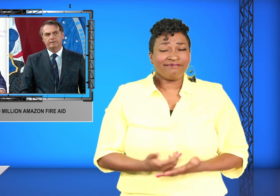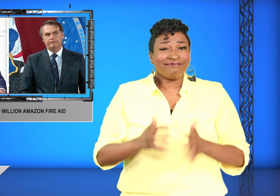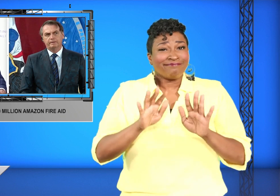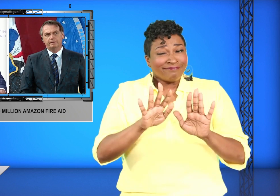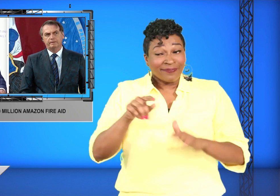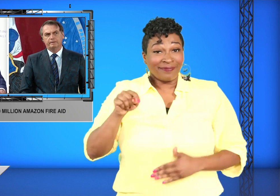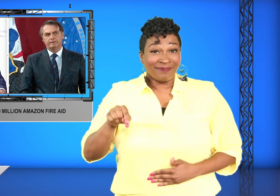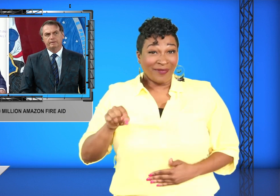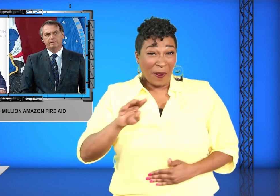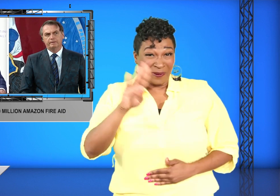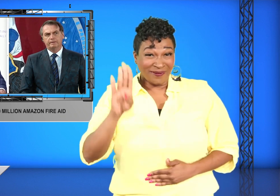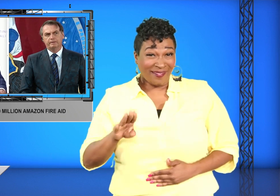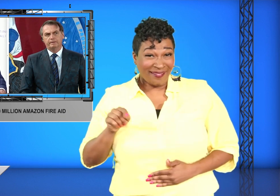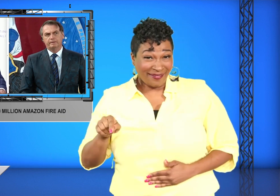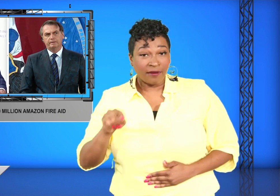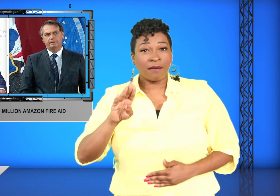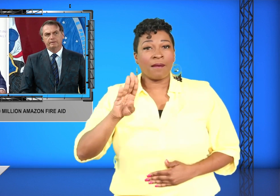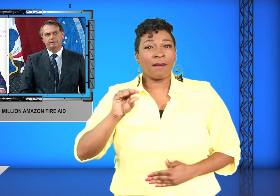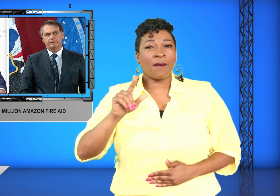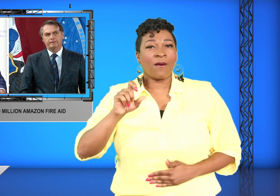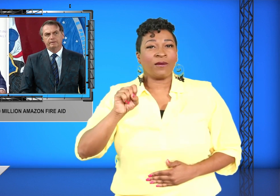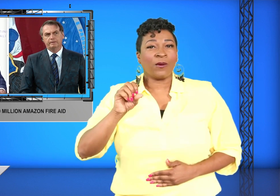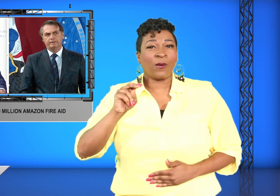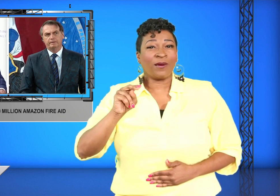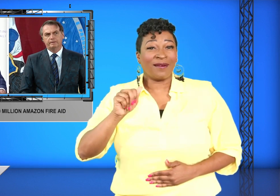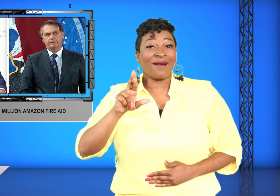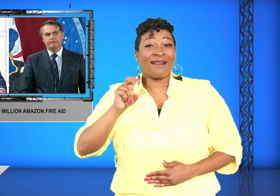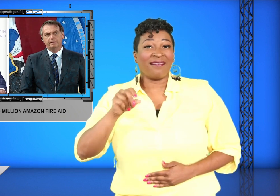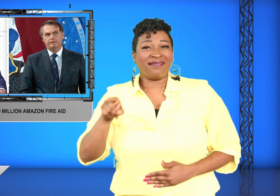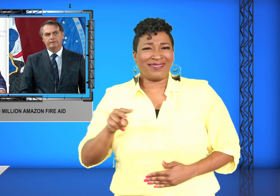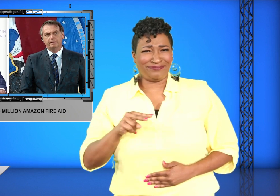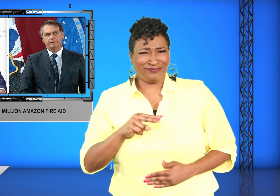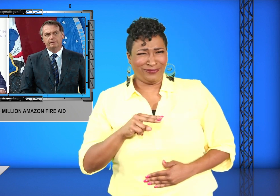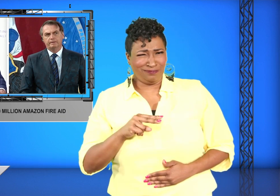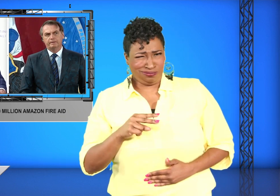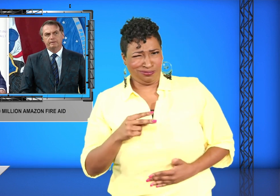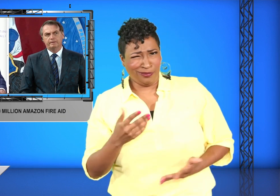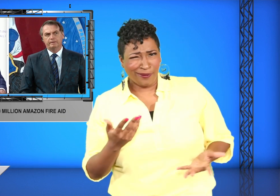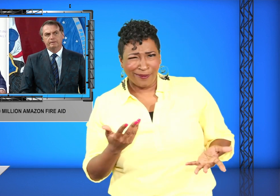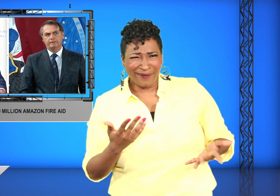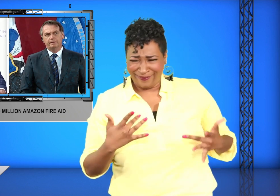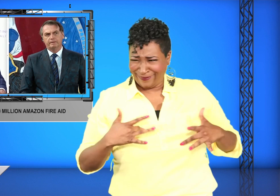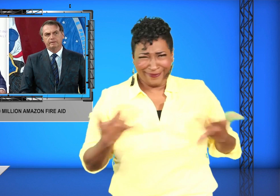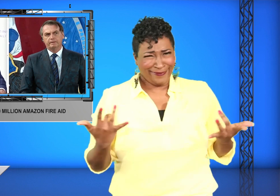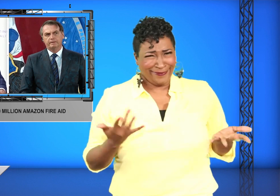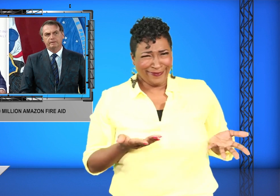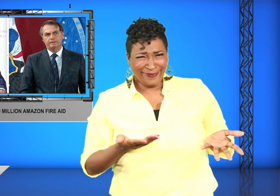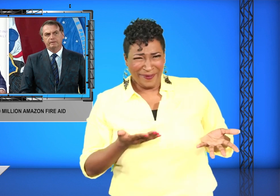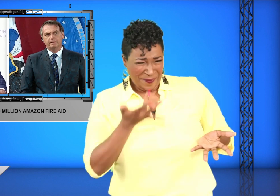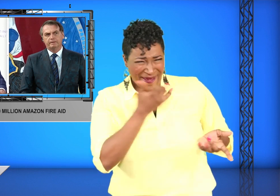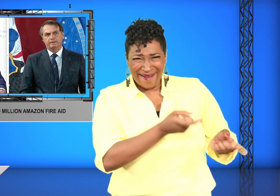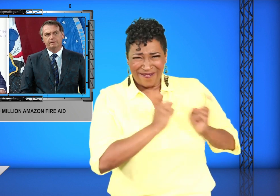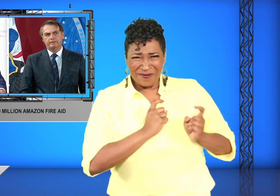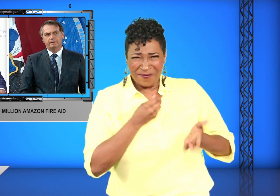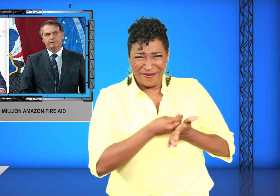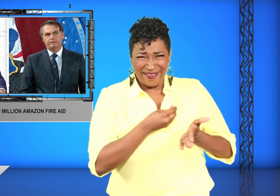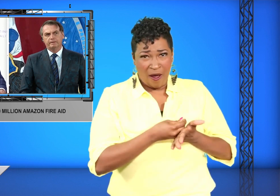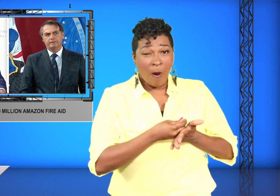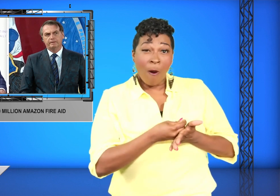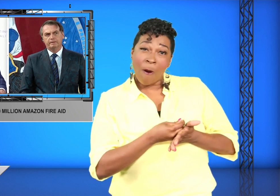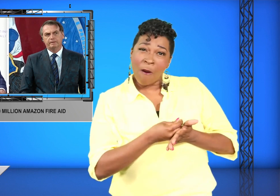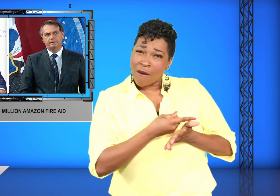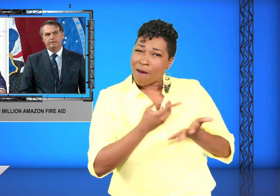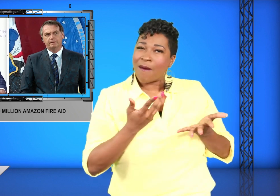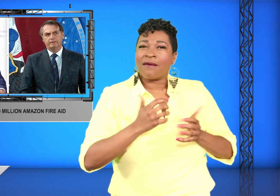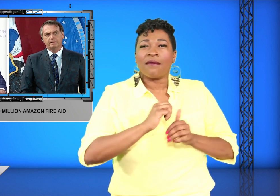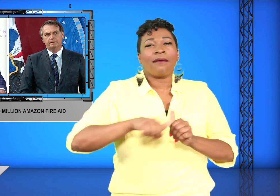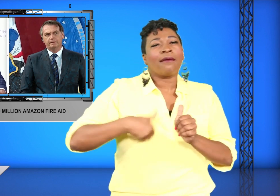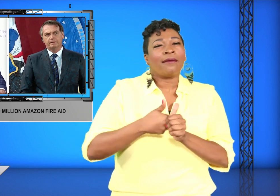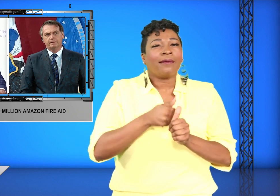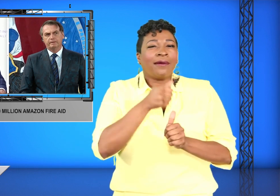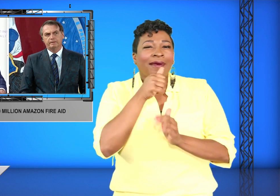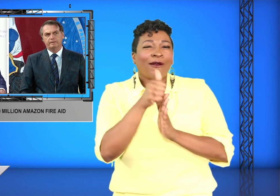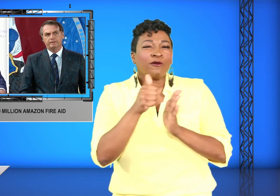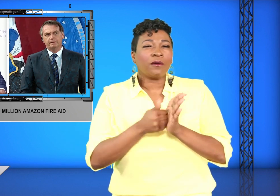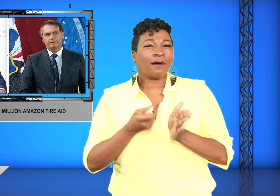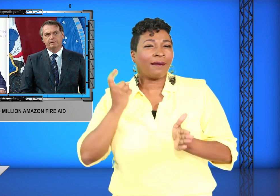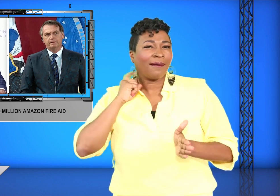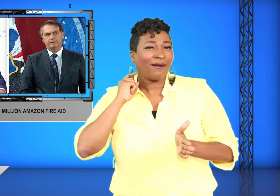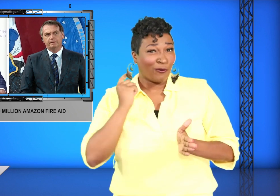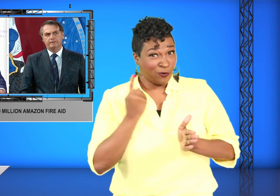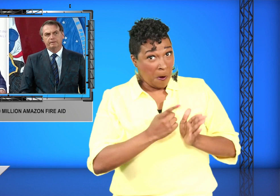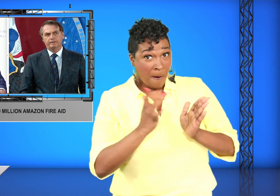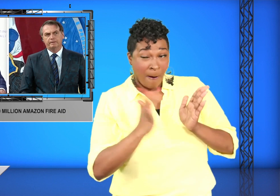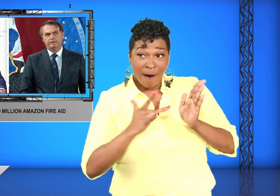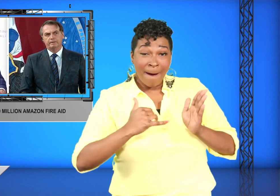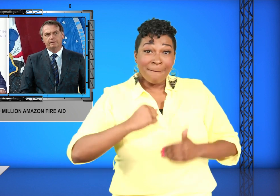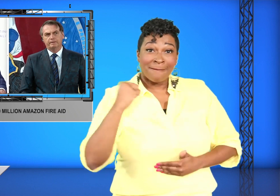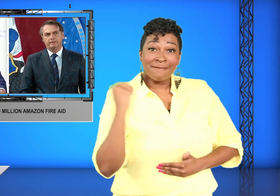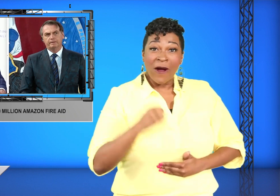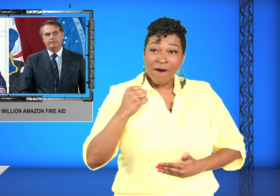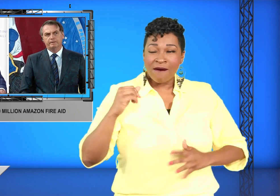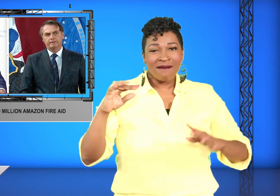But Bolsonaro is reportedly questioning Macron's intentions, accusing Macron of using the fires